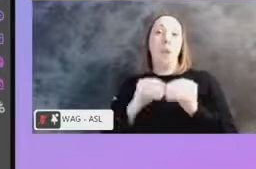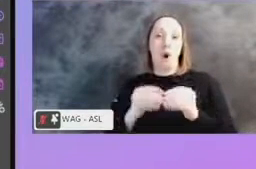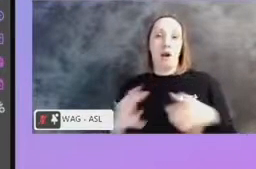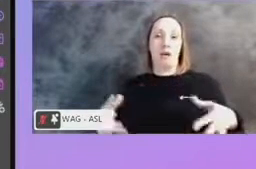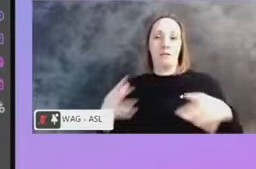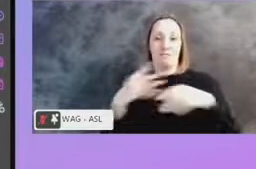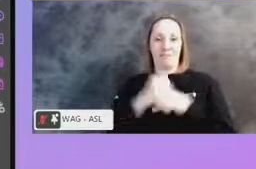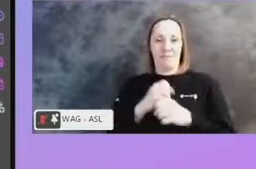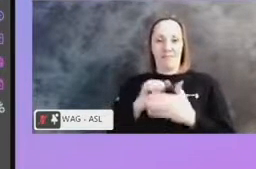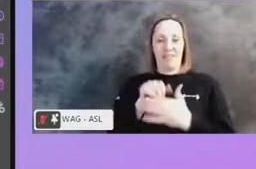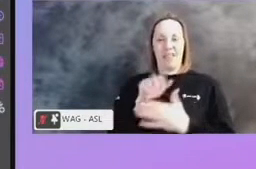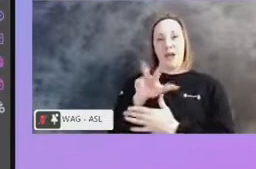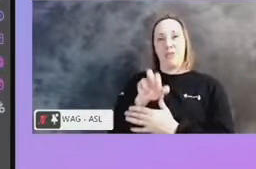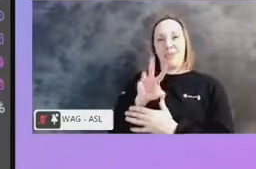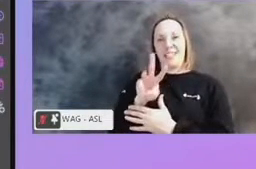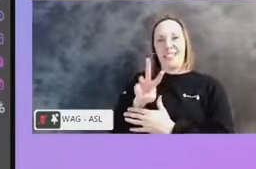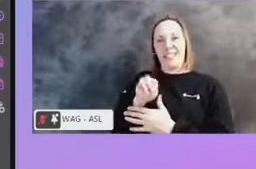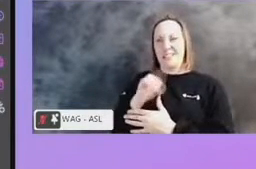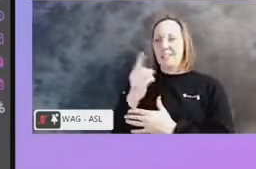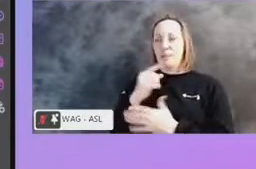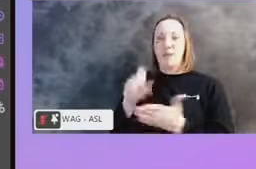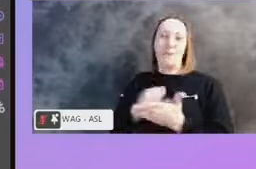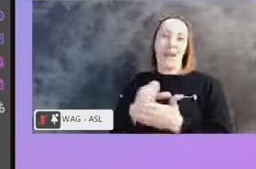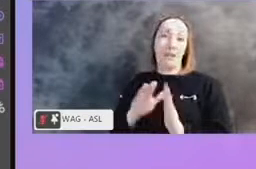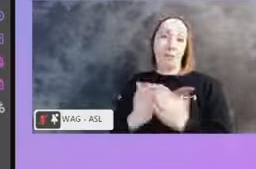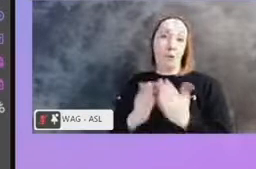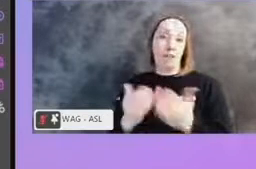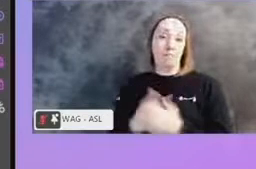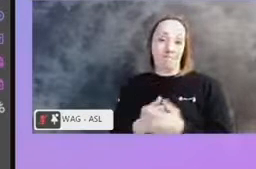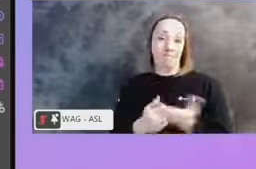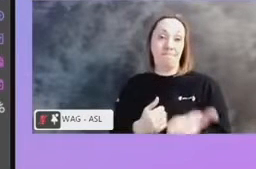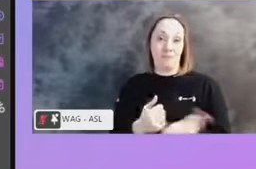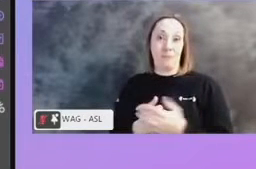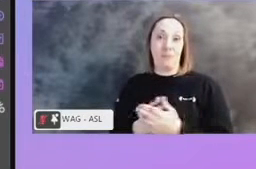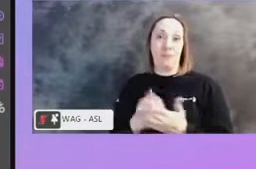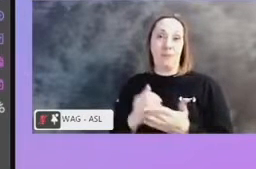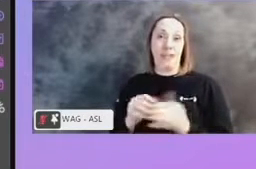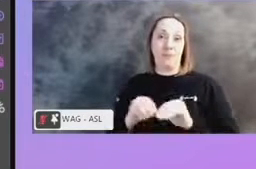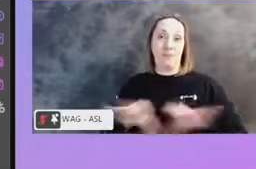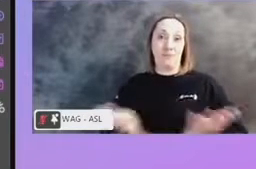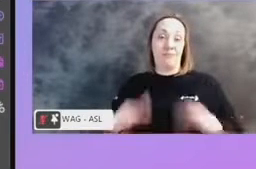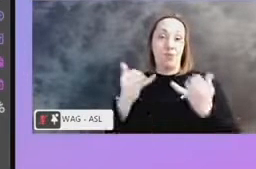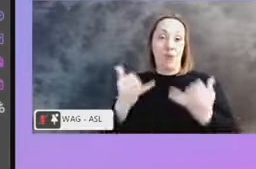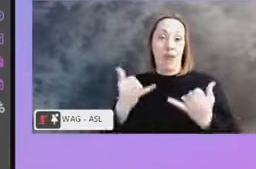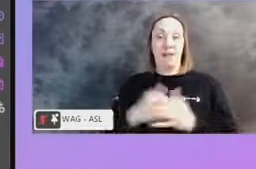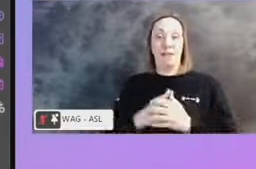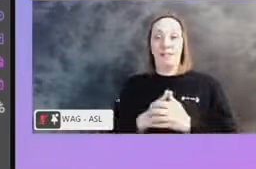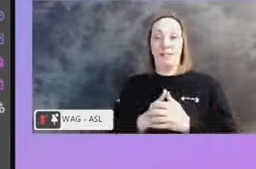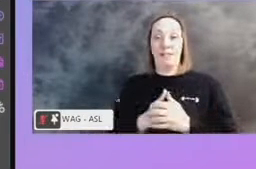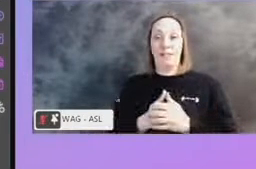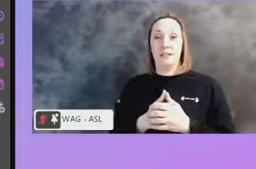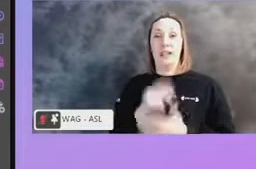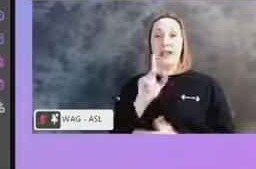pay attention to. All the things I talk about and more. There are condensed in these